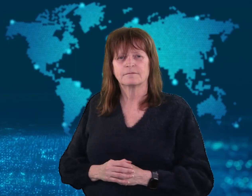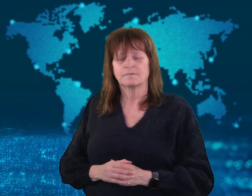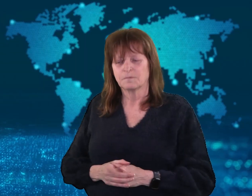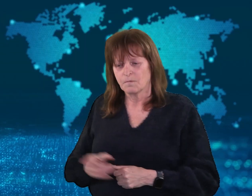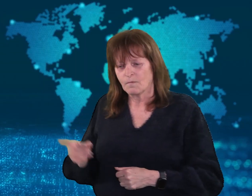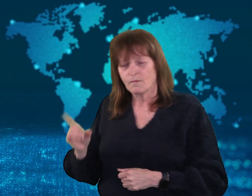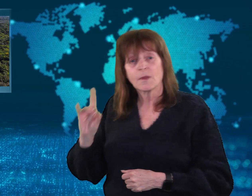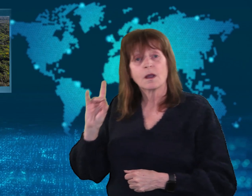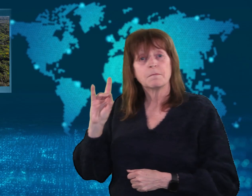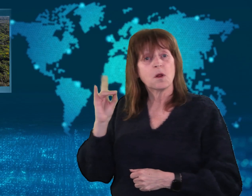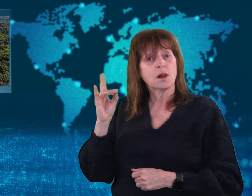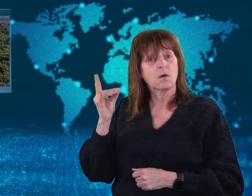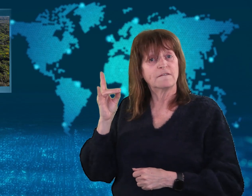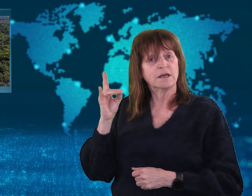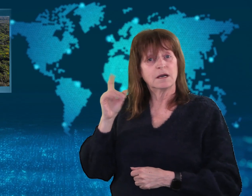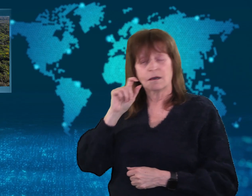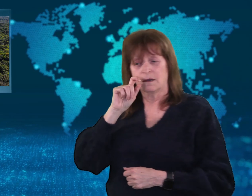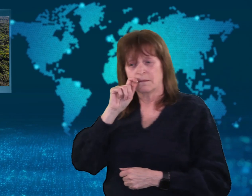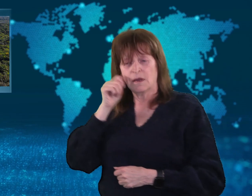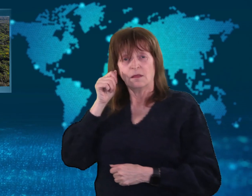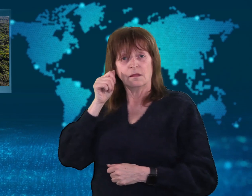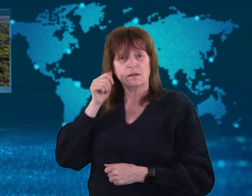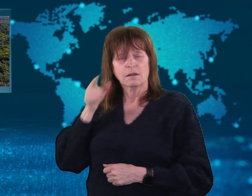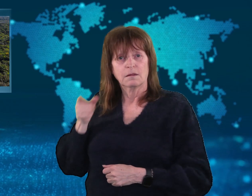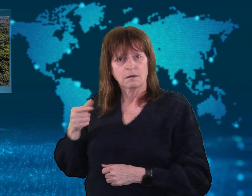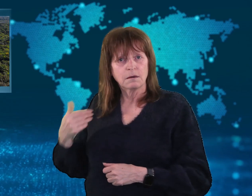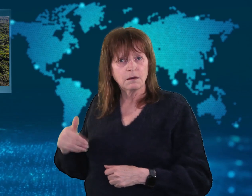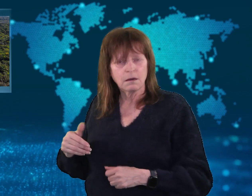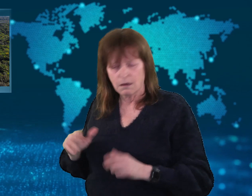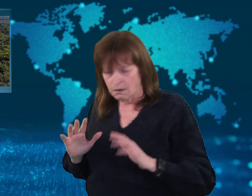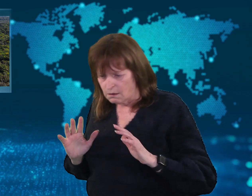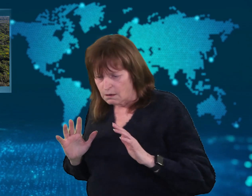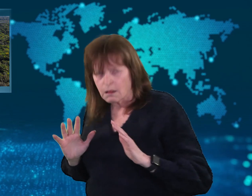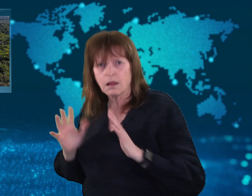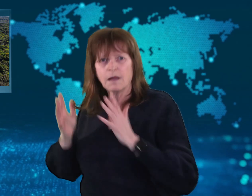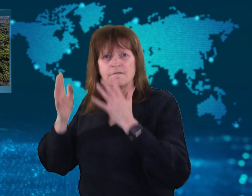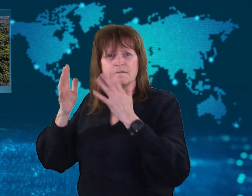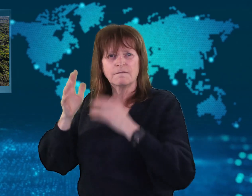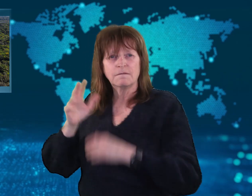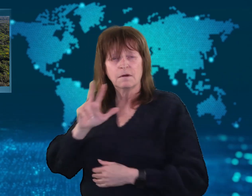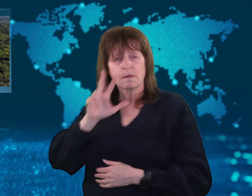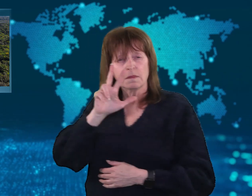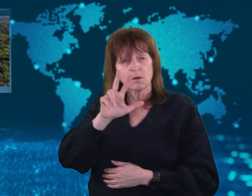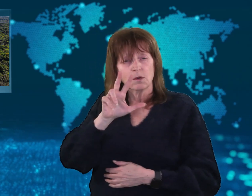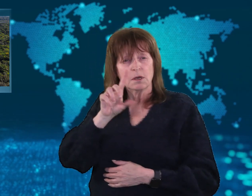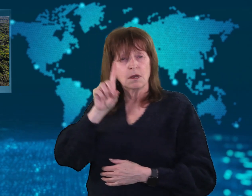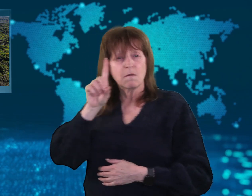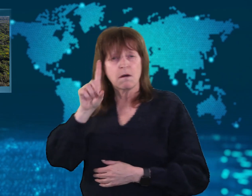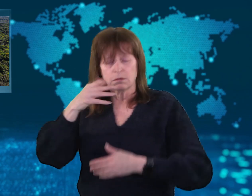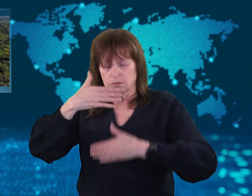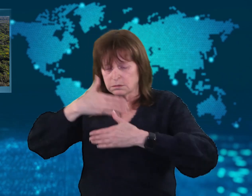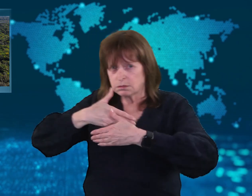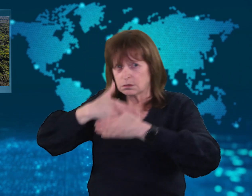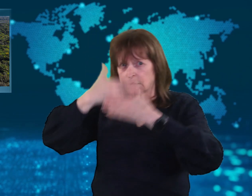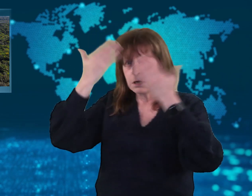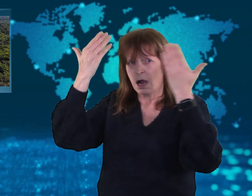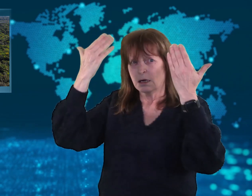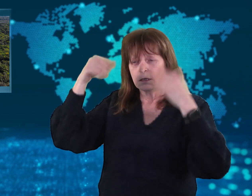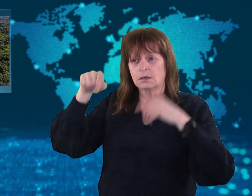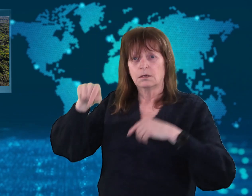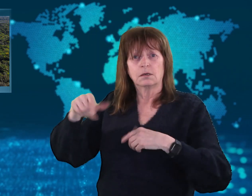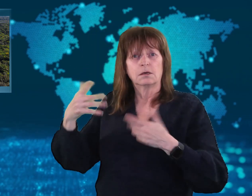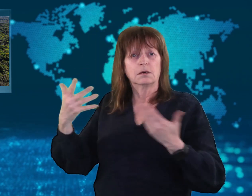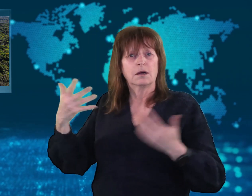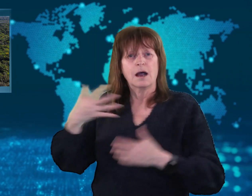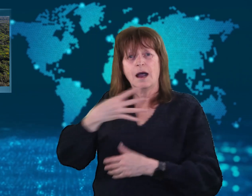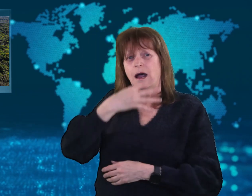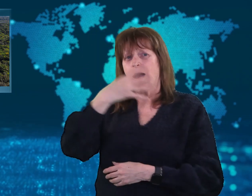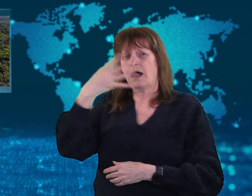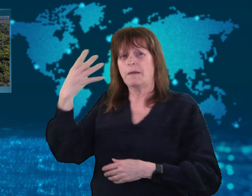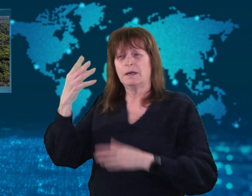[GEORGIA]: A Bolivian man survived 31 days in the Amazon jungle by eating worms